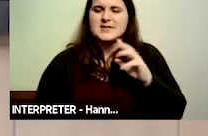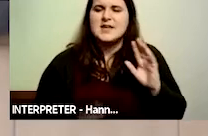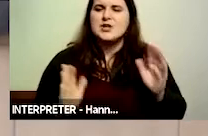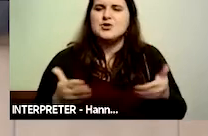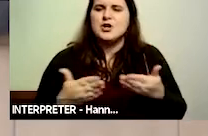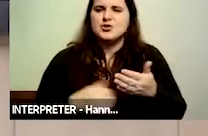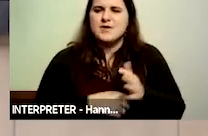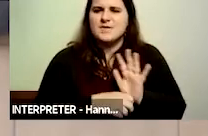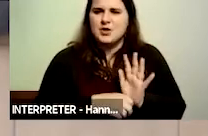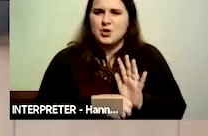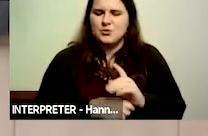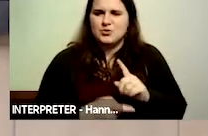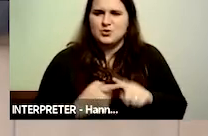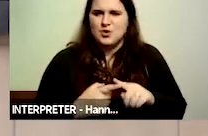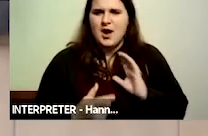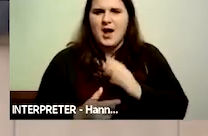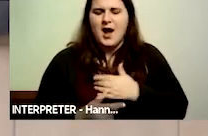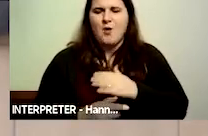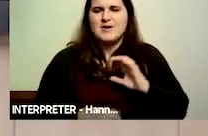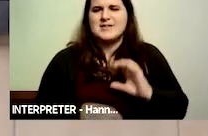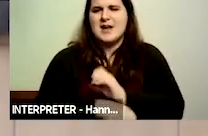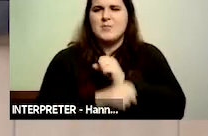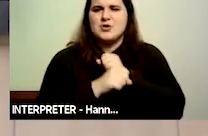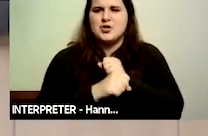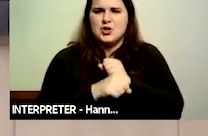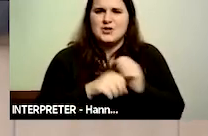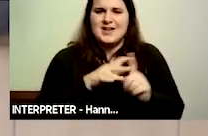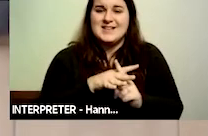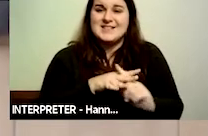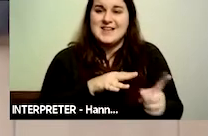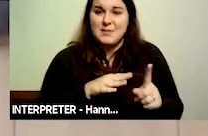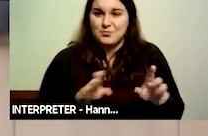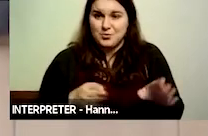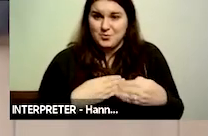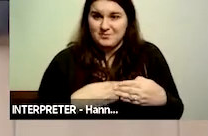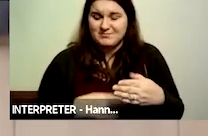cybersecurity escape room and I will talk about that more as we get into the session tonight.